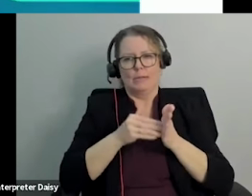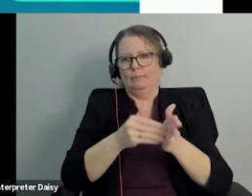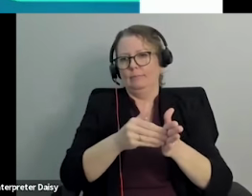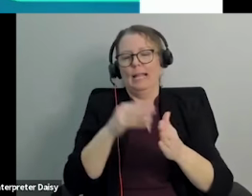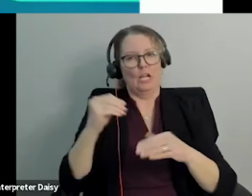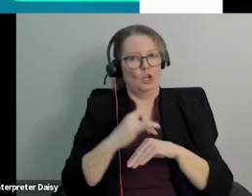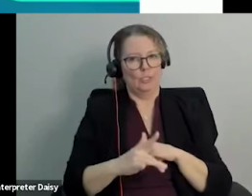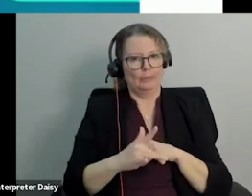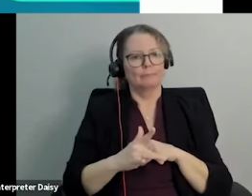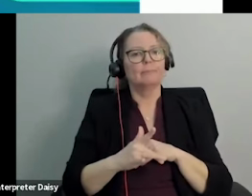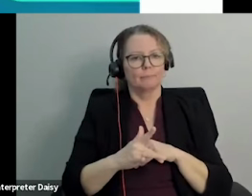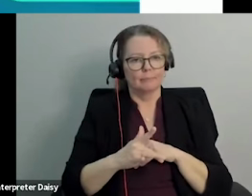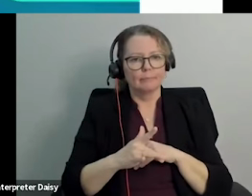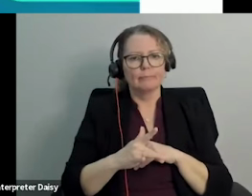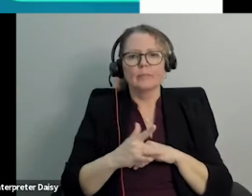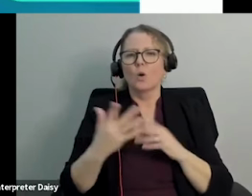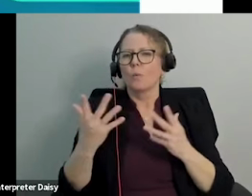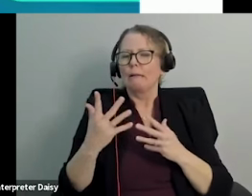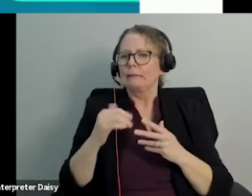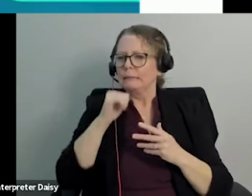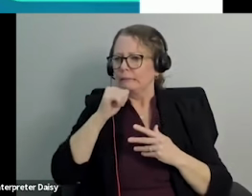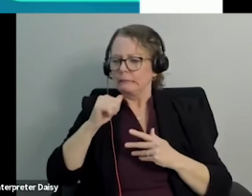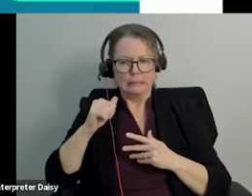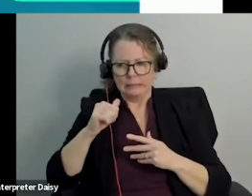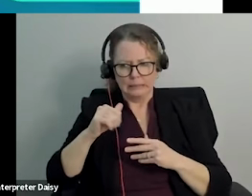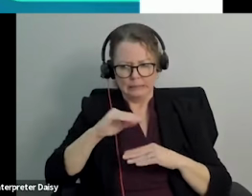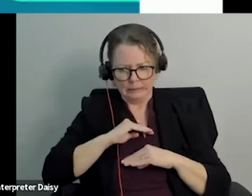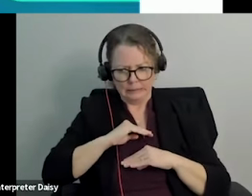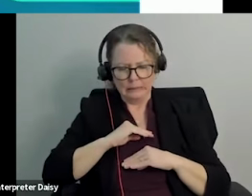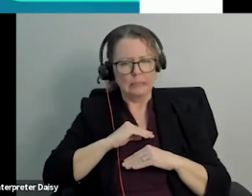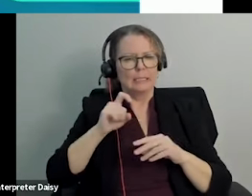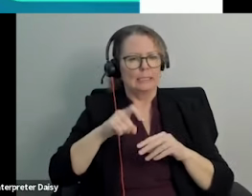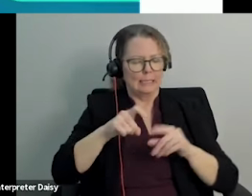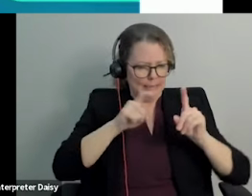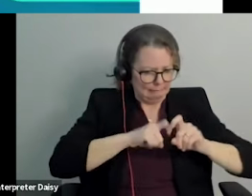You must consider the unhappy paths, you should stress test the core actions